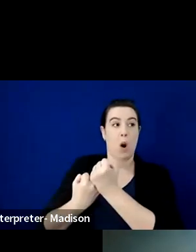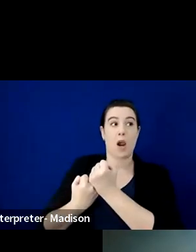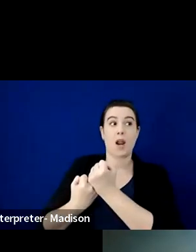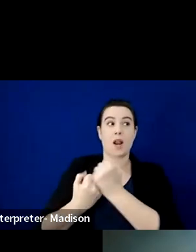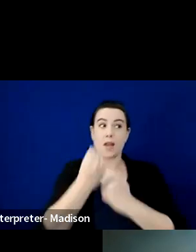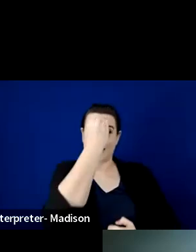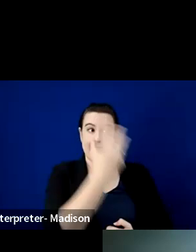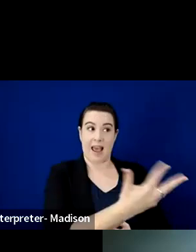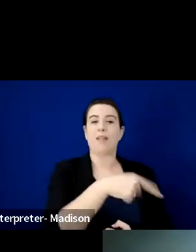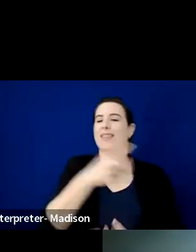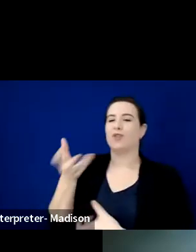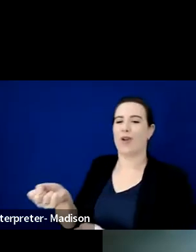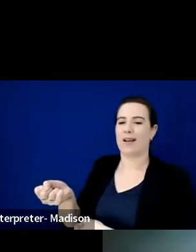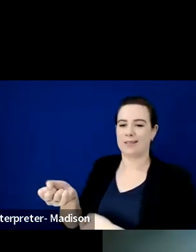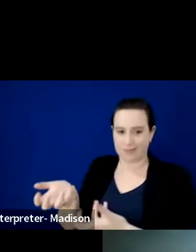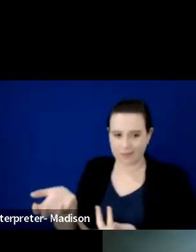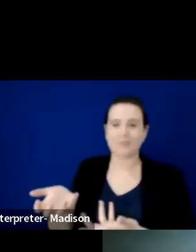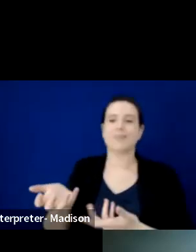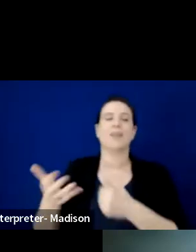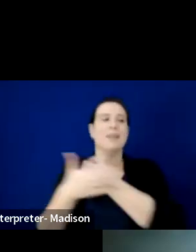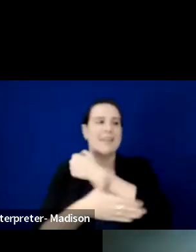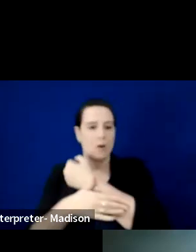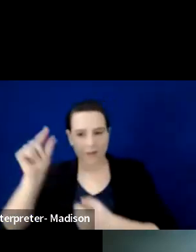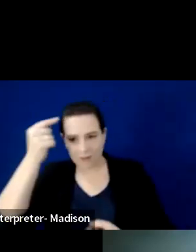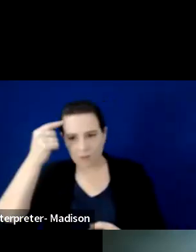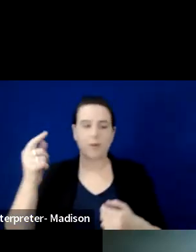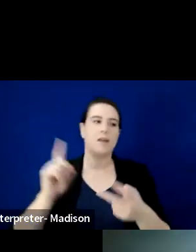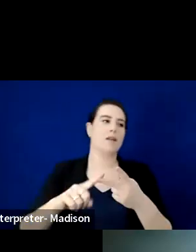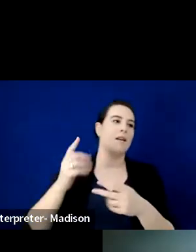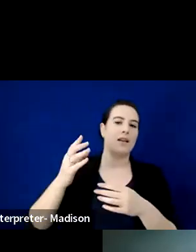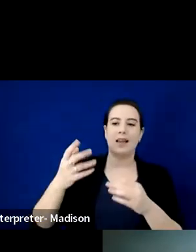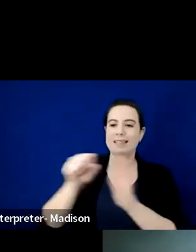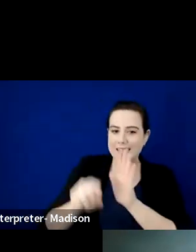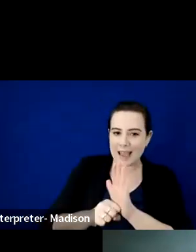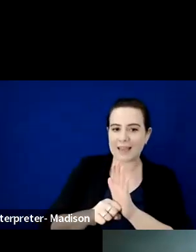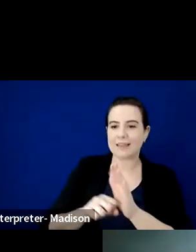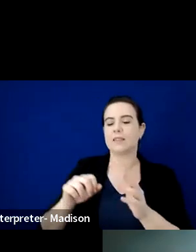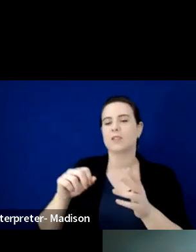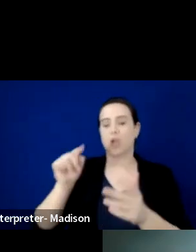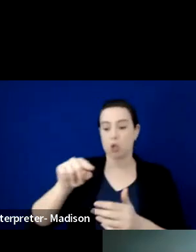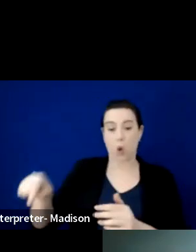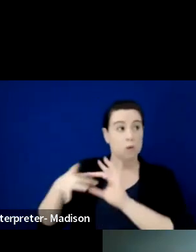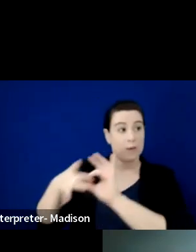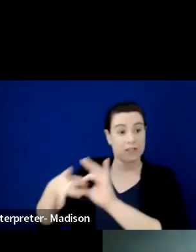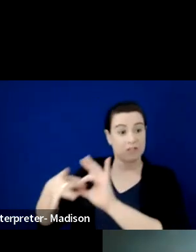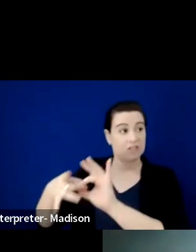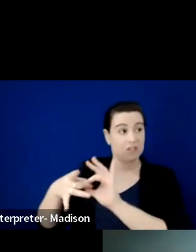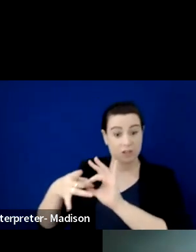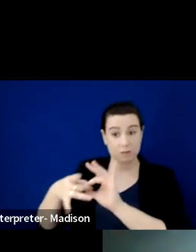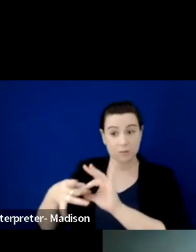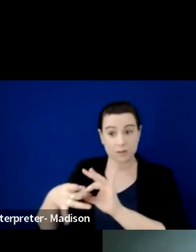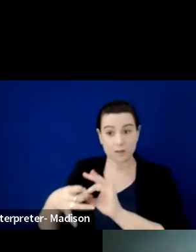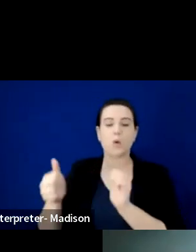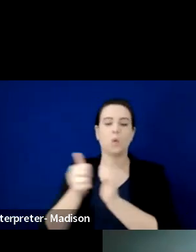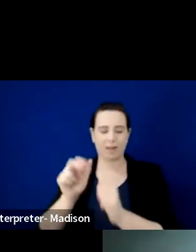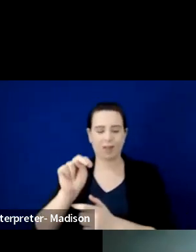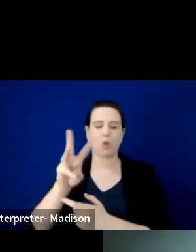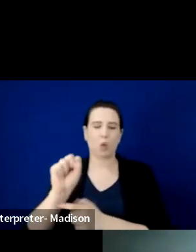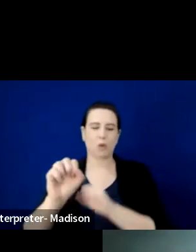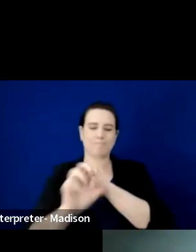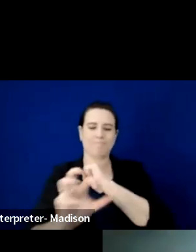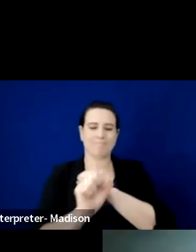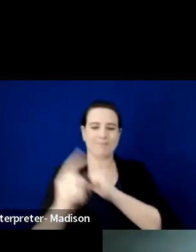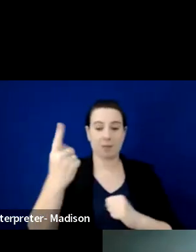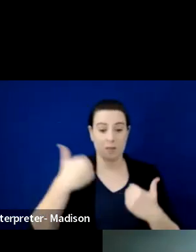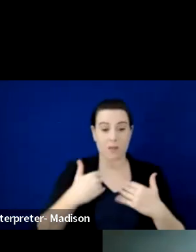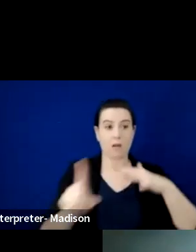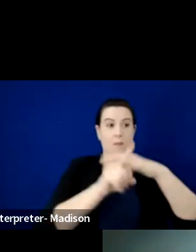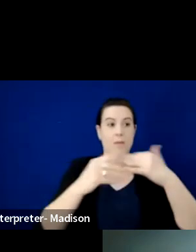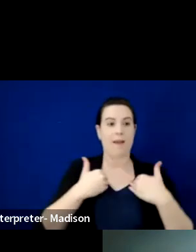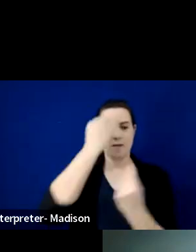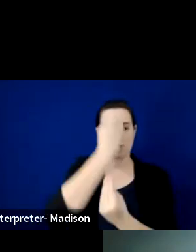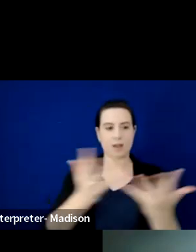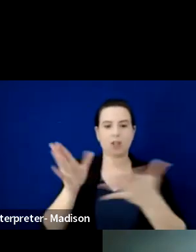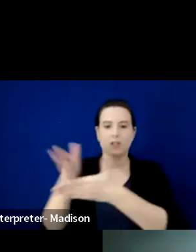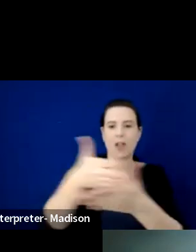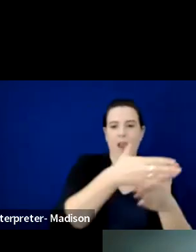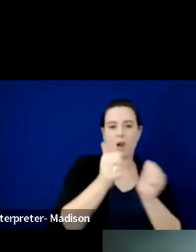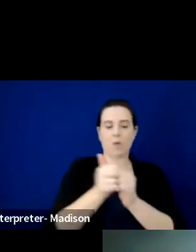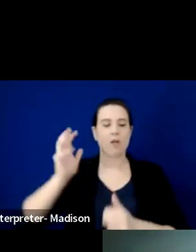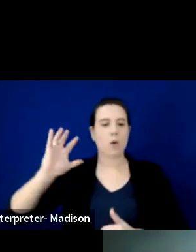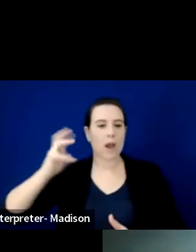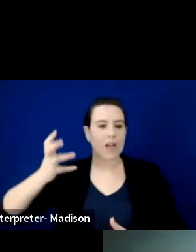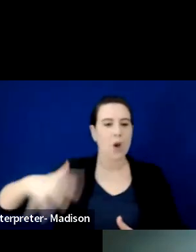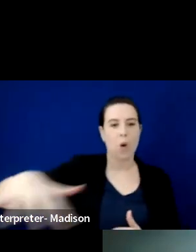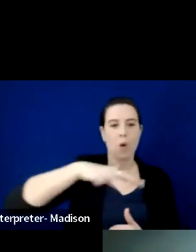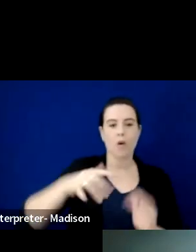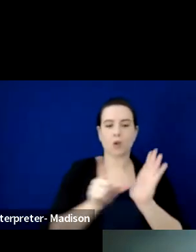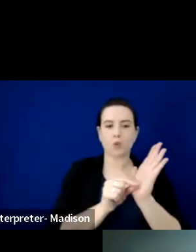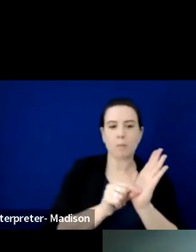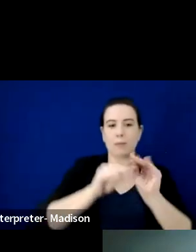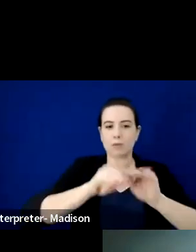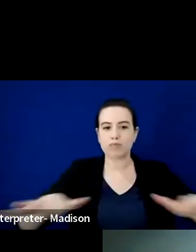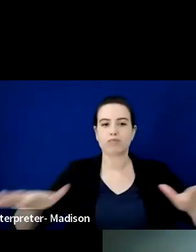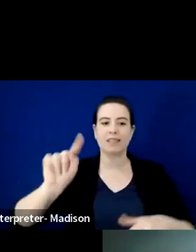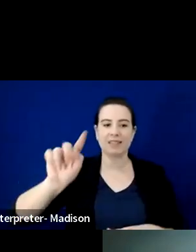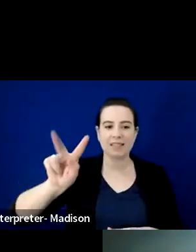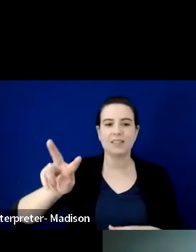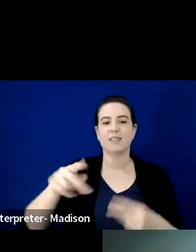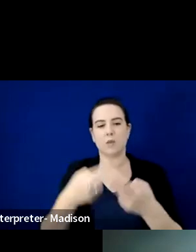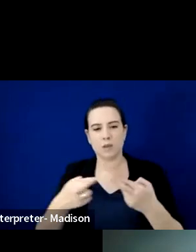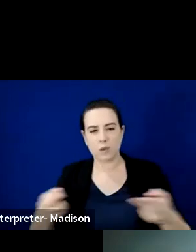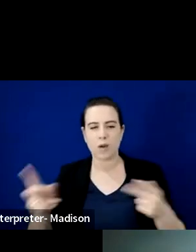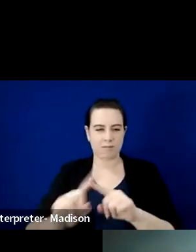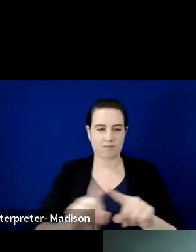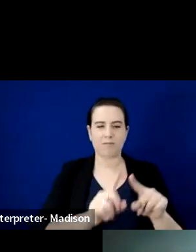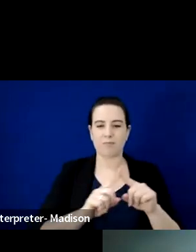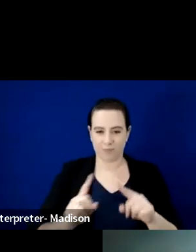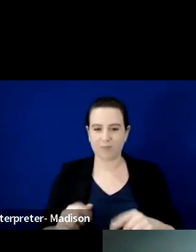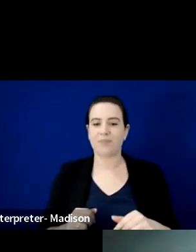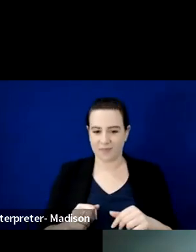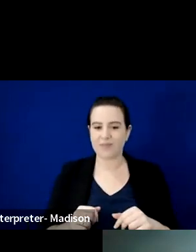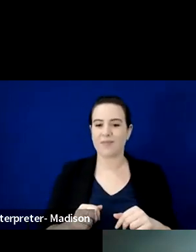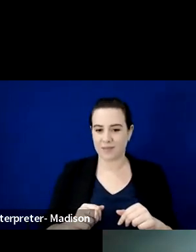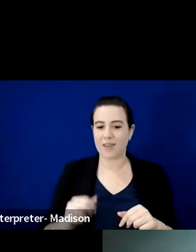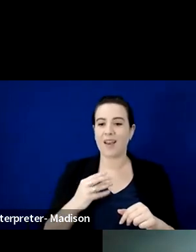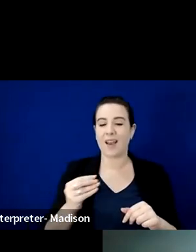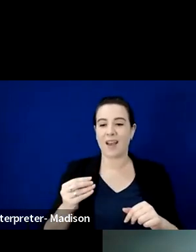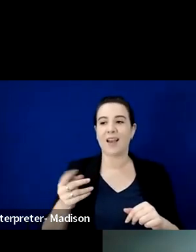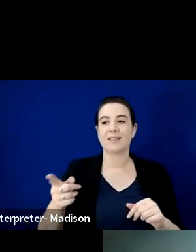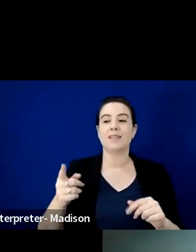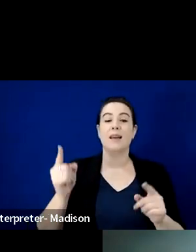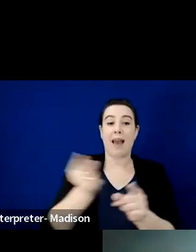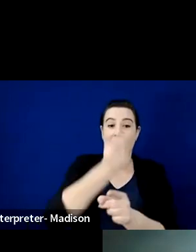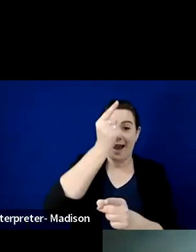we're gathering information or whatever.